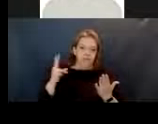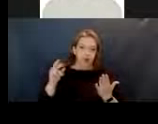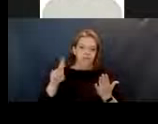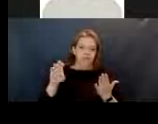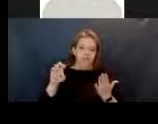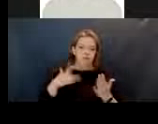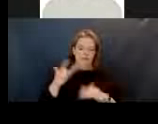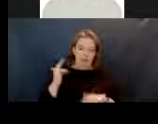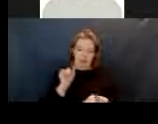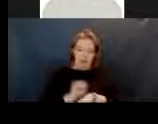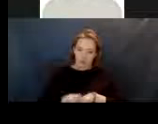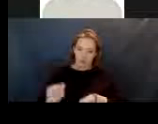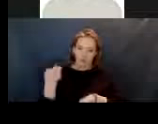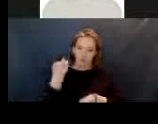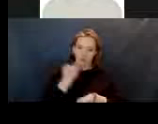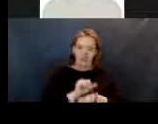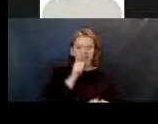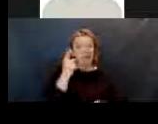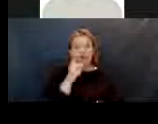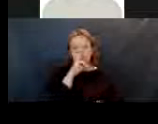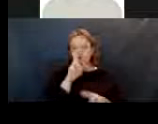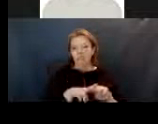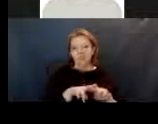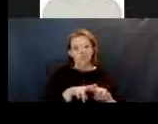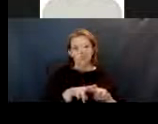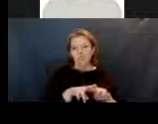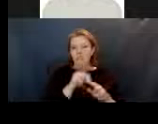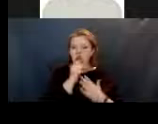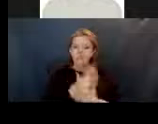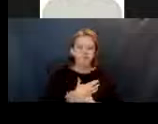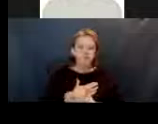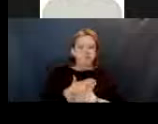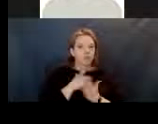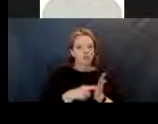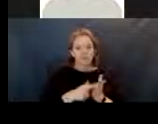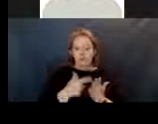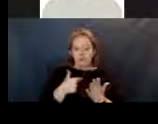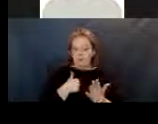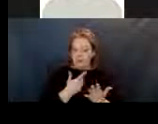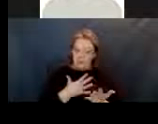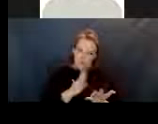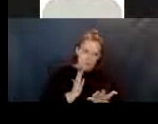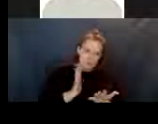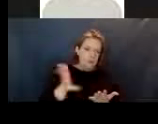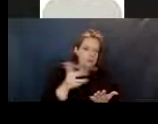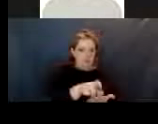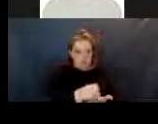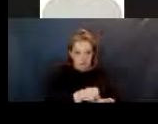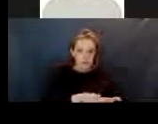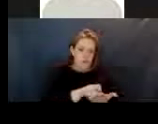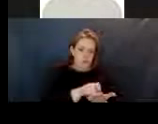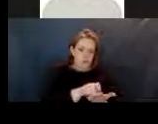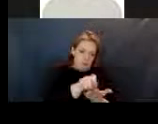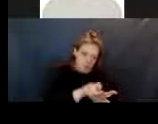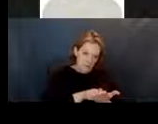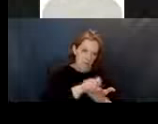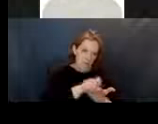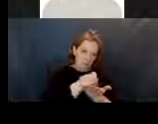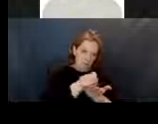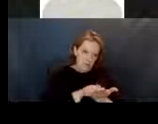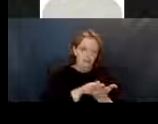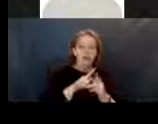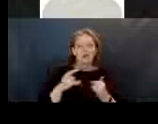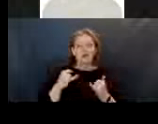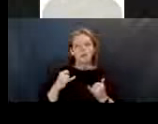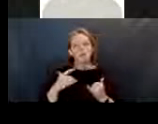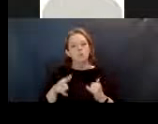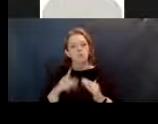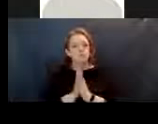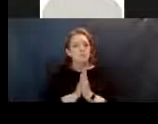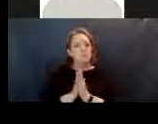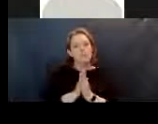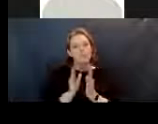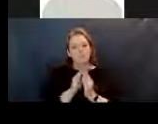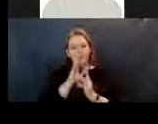It's not always pleasant, and so I think I've sort of found a groove of pleasure in these